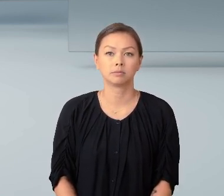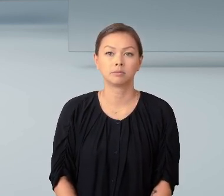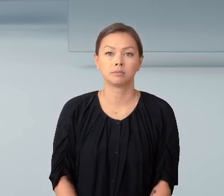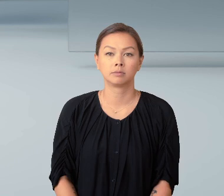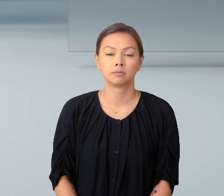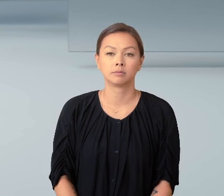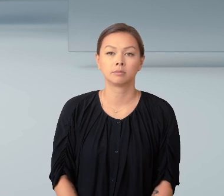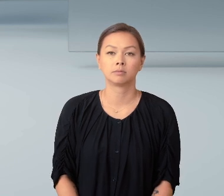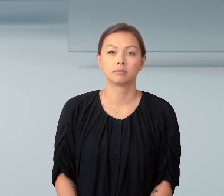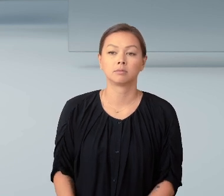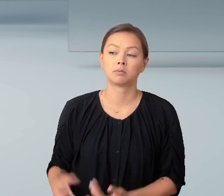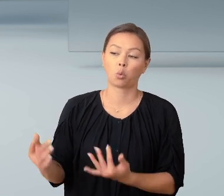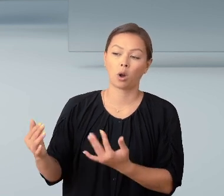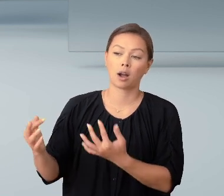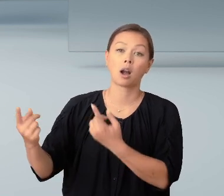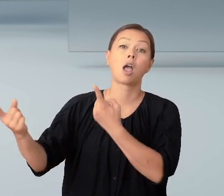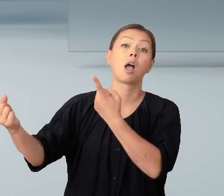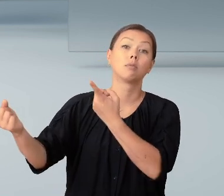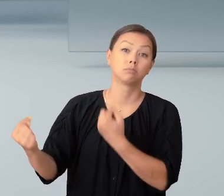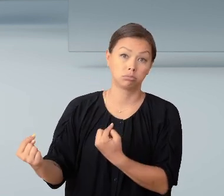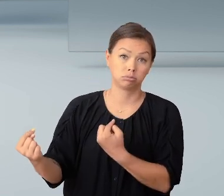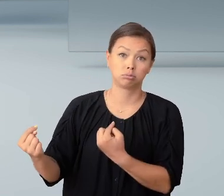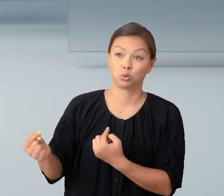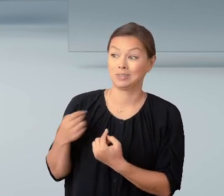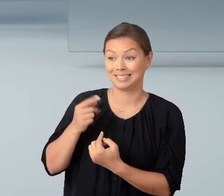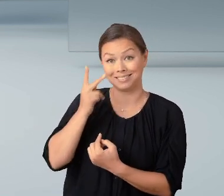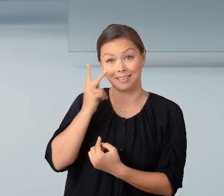can see here that there are some unpaid purchase invoices that